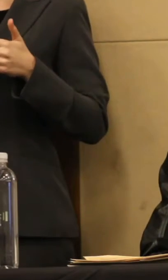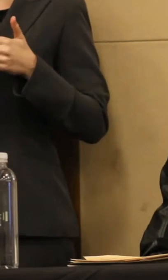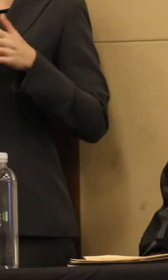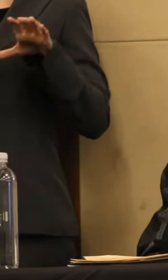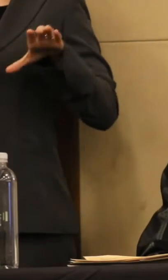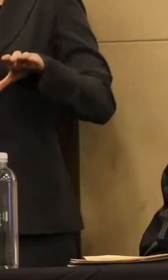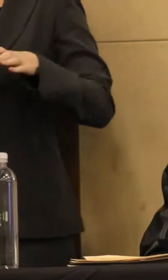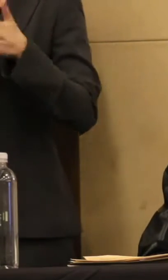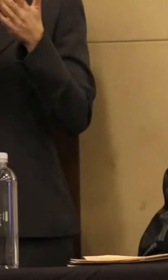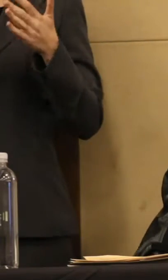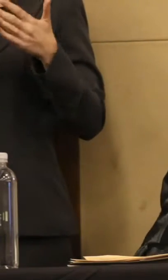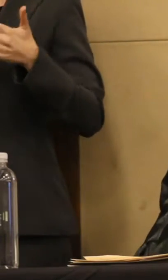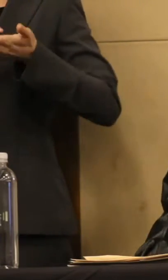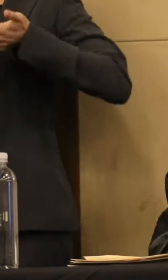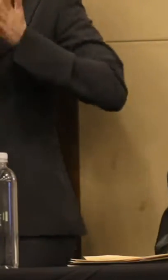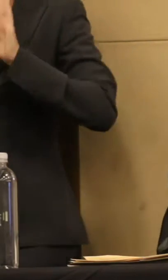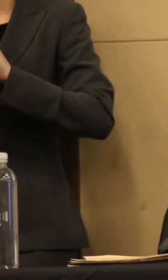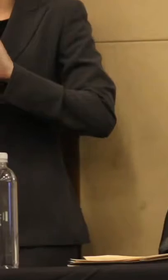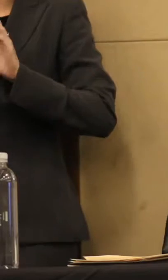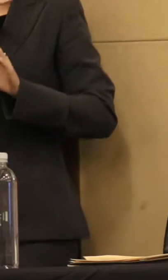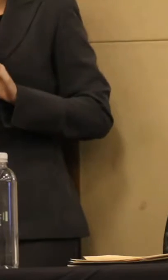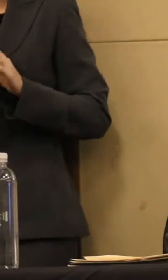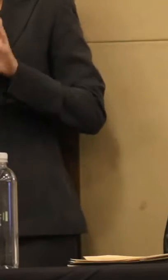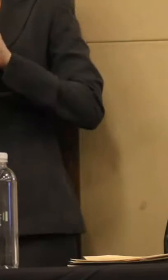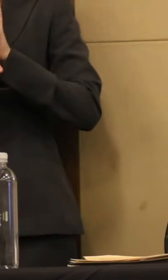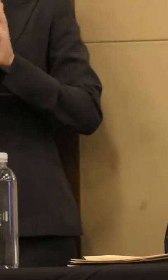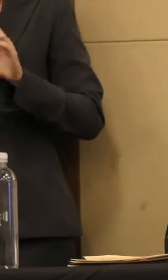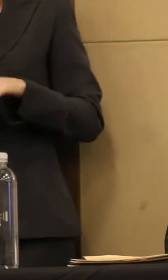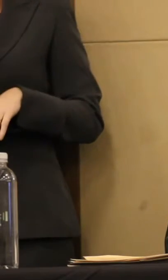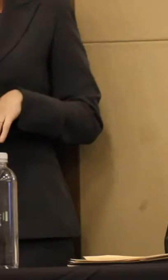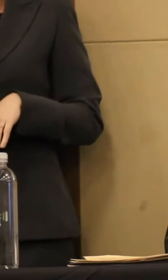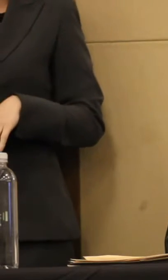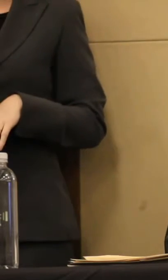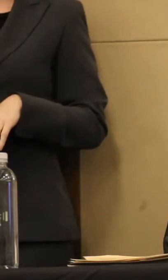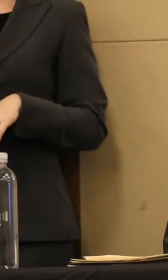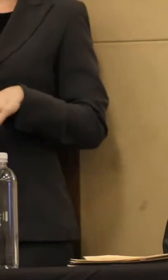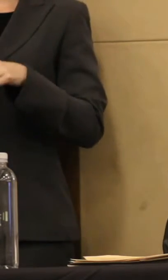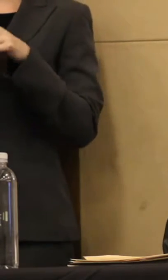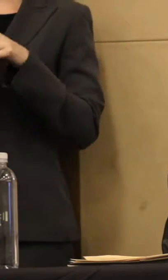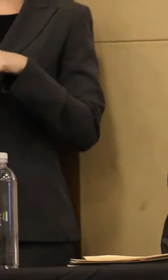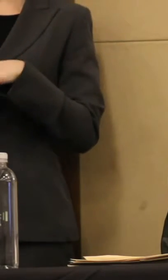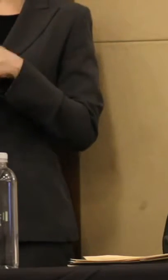As I mentioned, we just passed the 28th anniversary of the ADA last week.